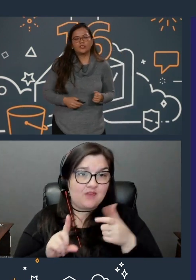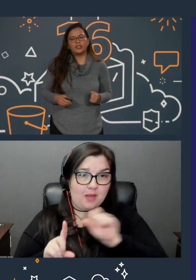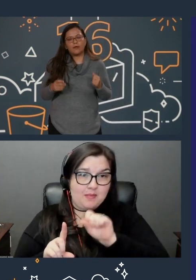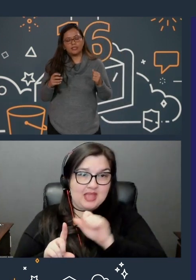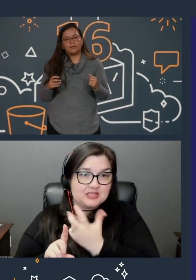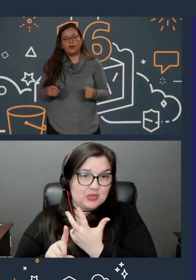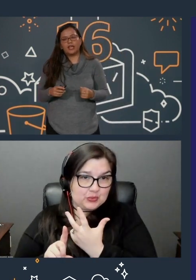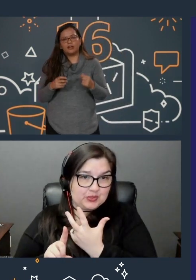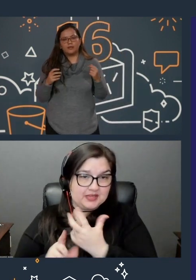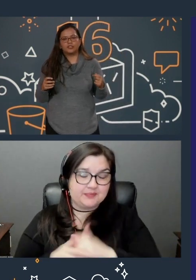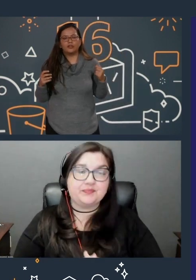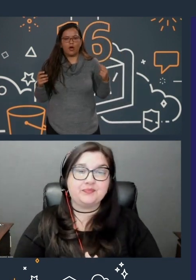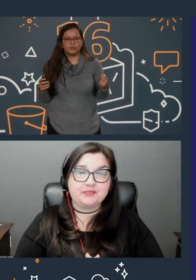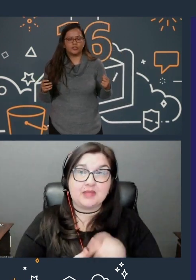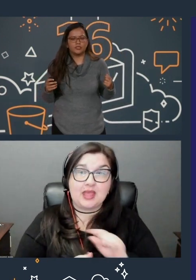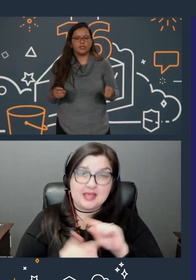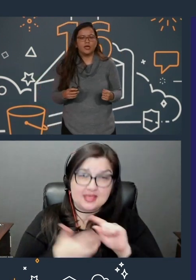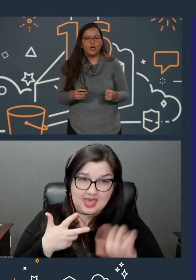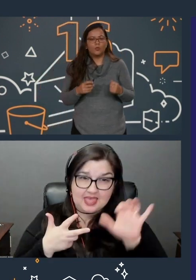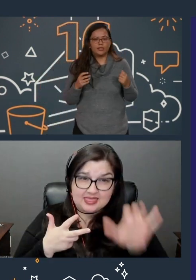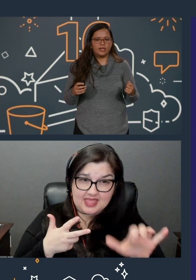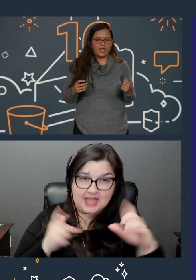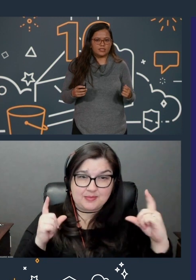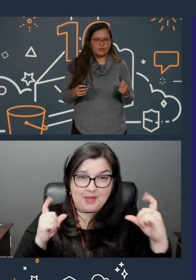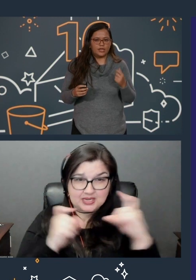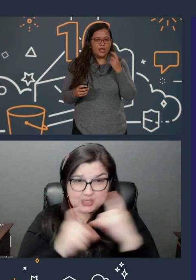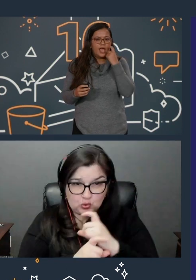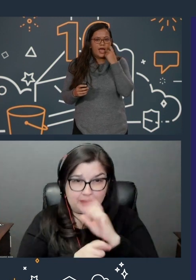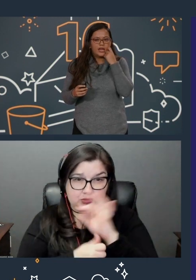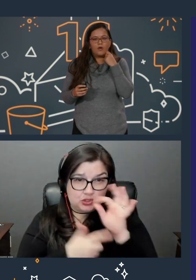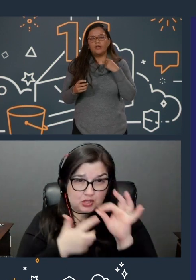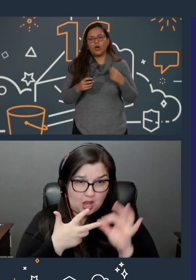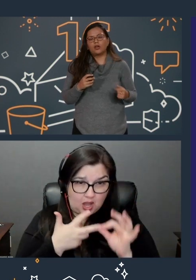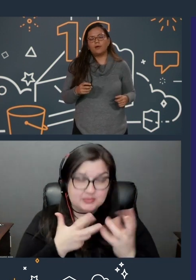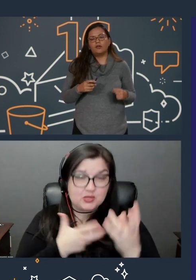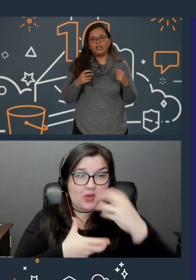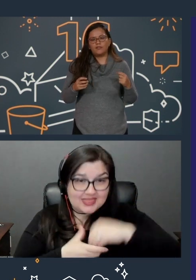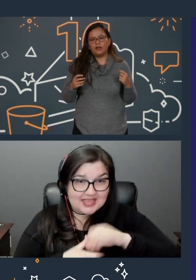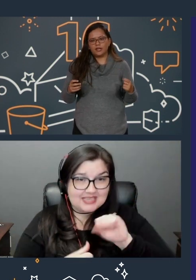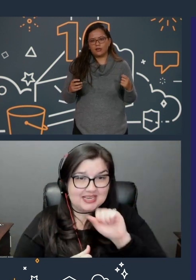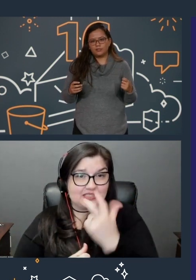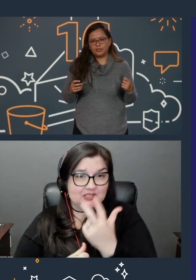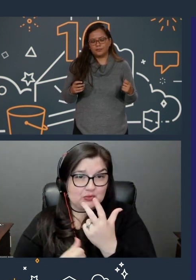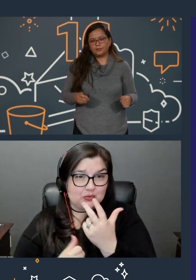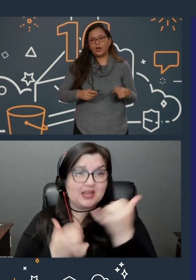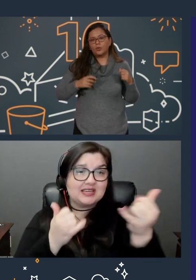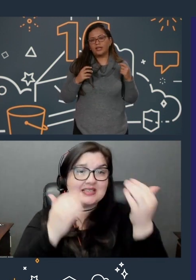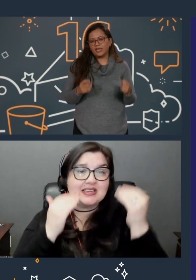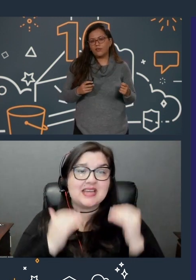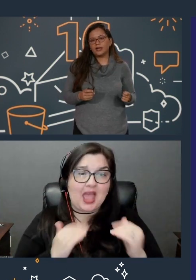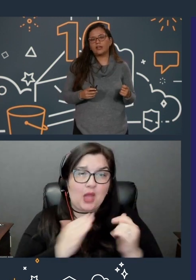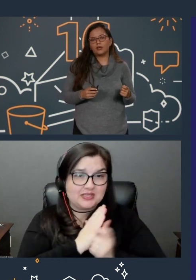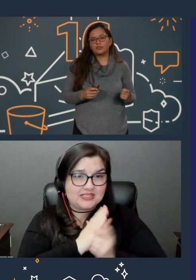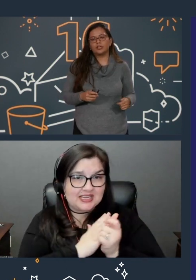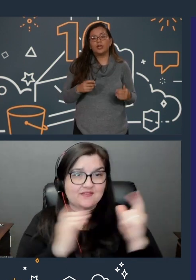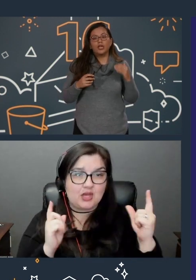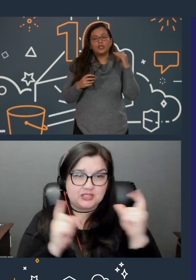So that was about encryption options within S3, and now we'll talk about default encryption. With default encryption,